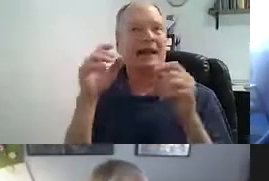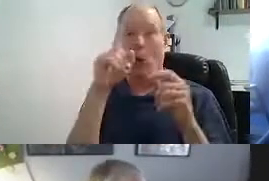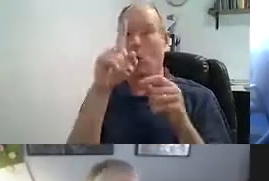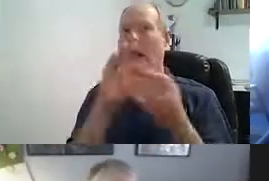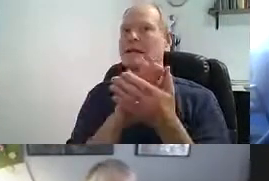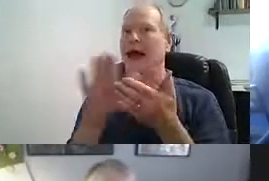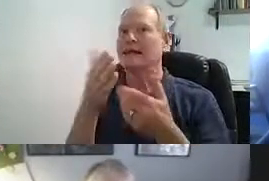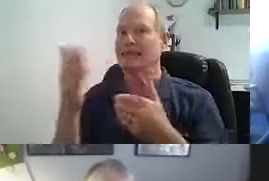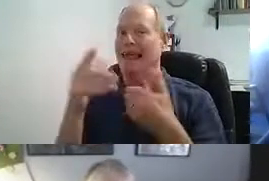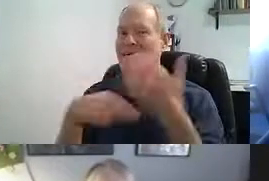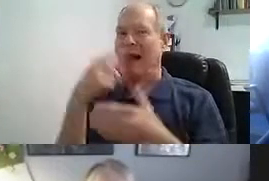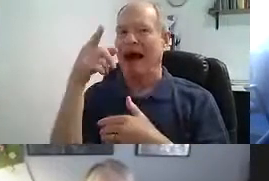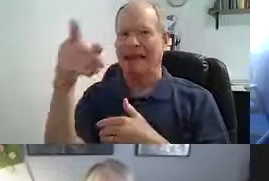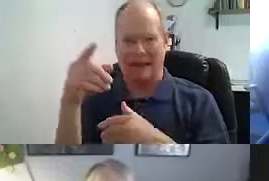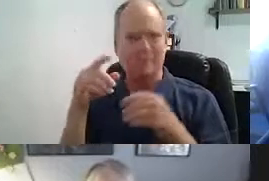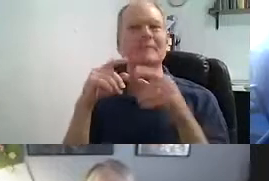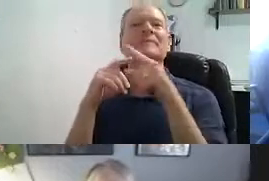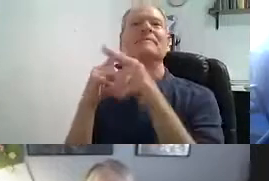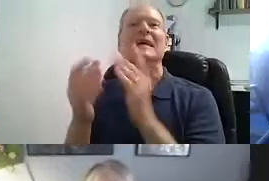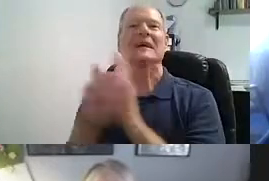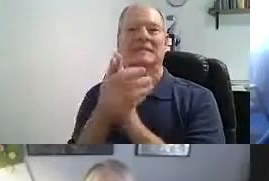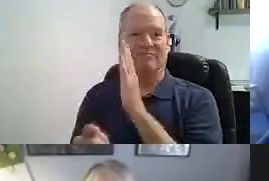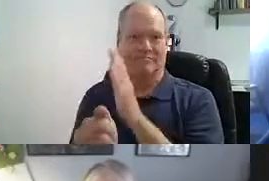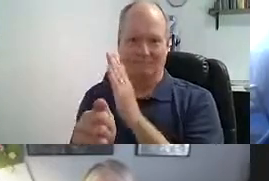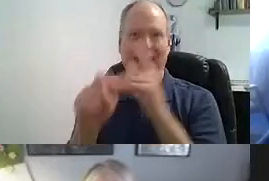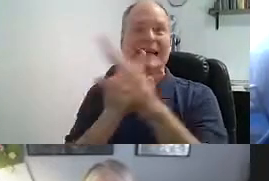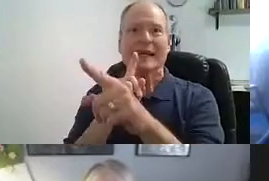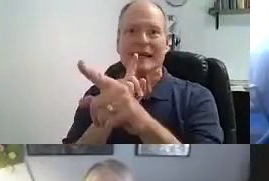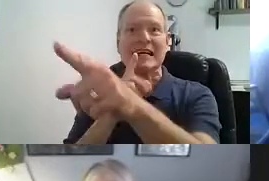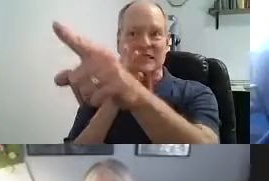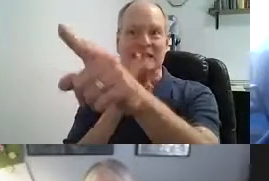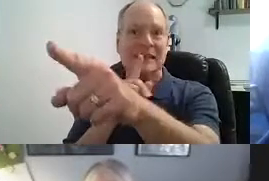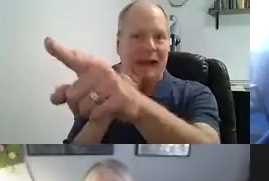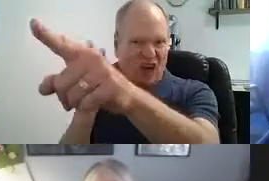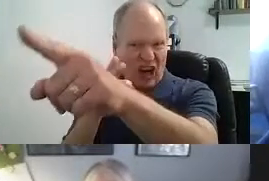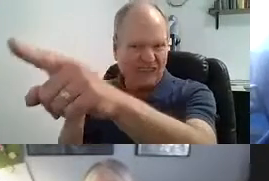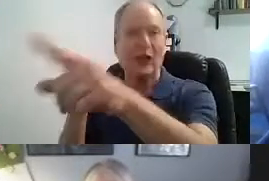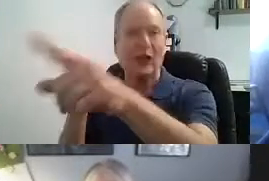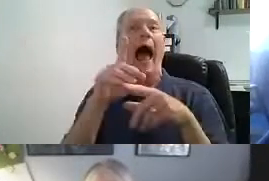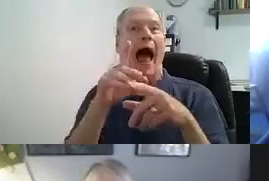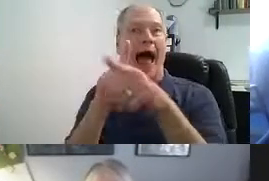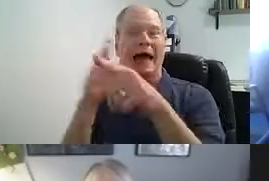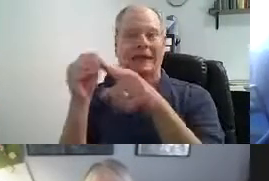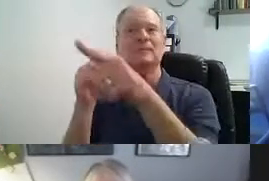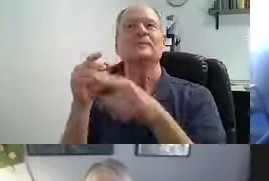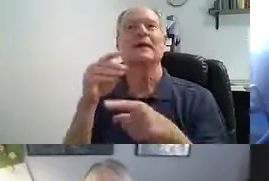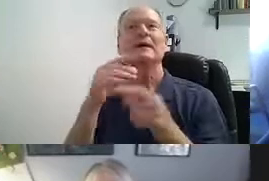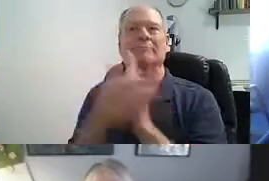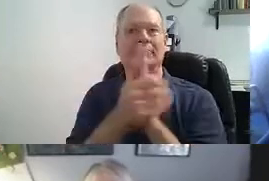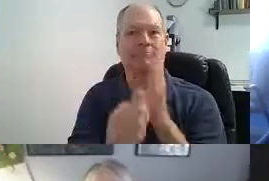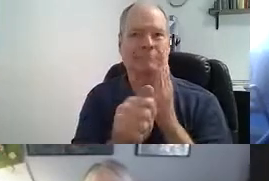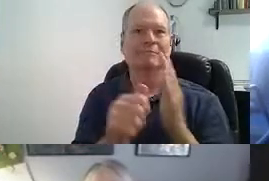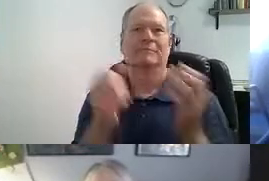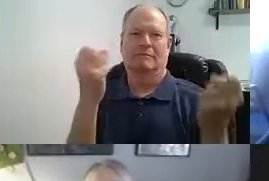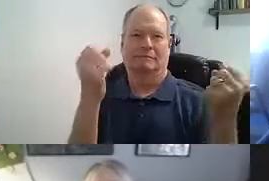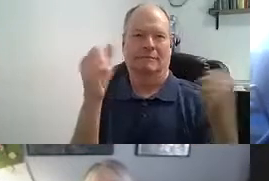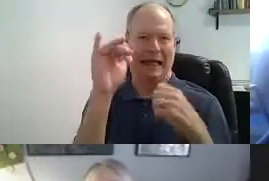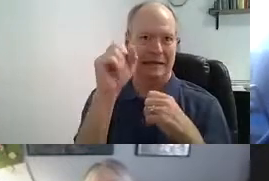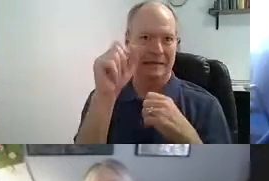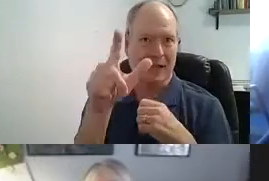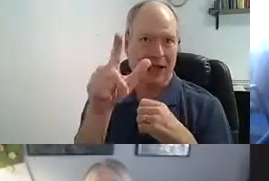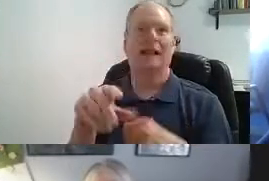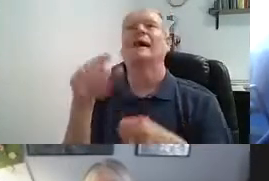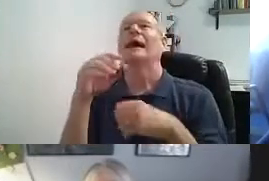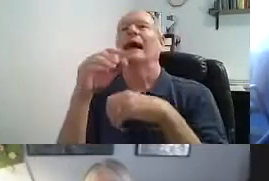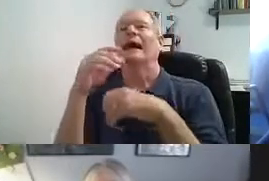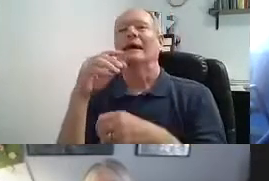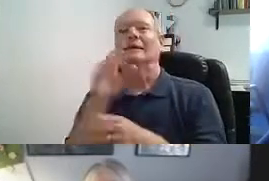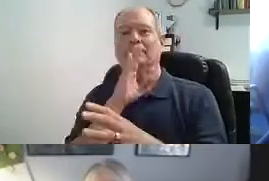And one nice thing about him is that even though he is Deaf/hard of hearing, he can sign in ASL well, speaks